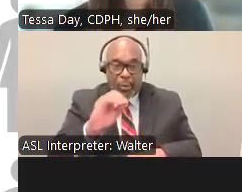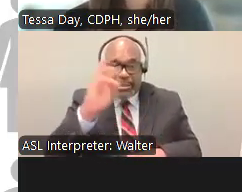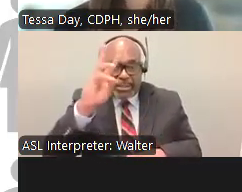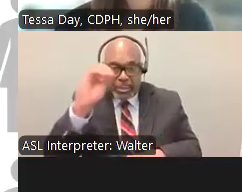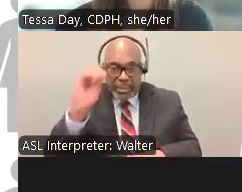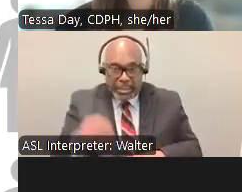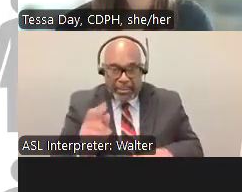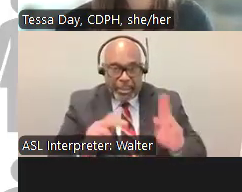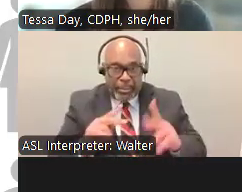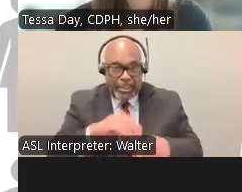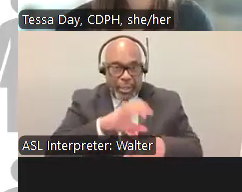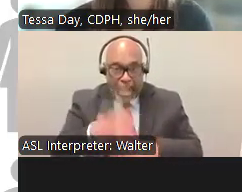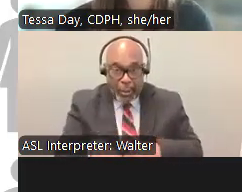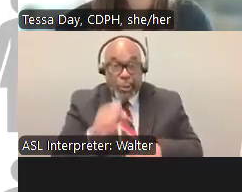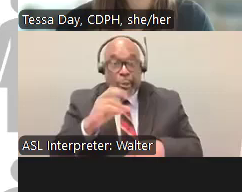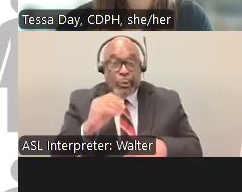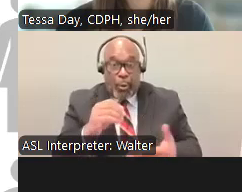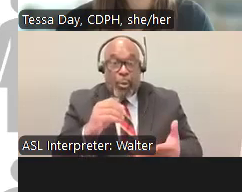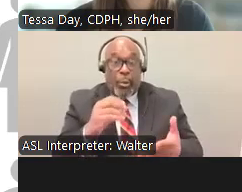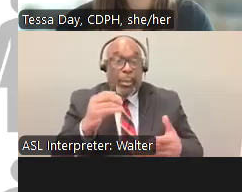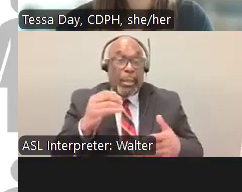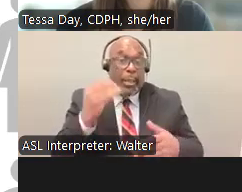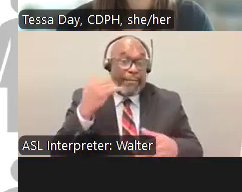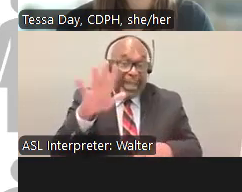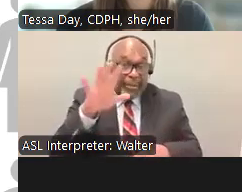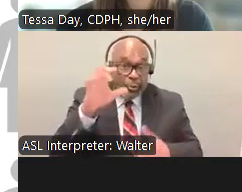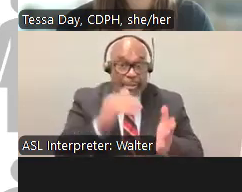13:23:24 it's very likely that you work 13:23:26 with or live next to or interact